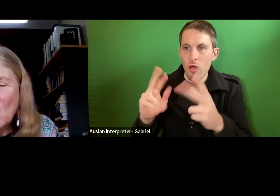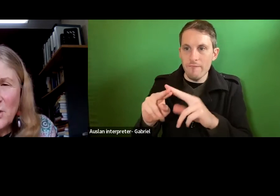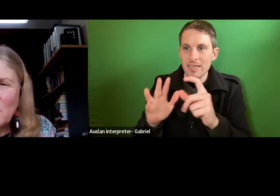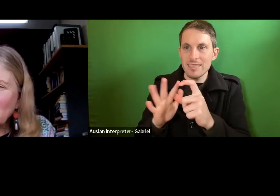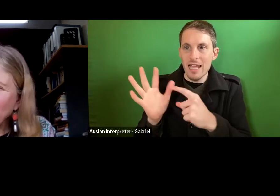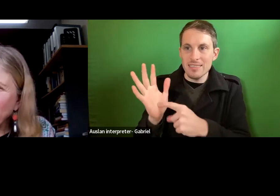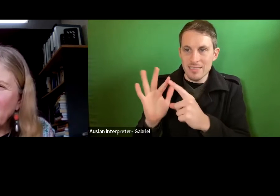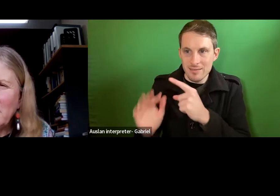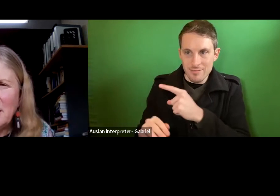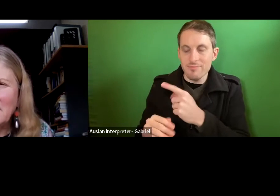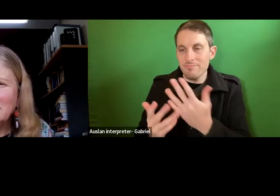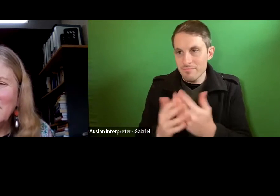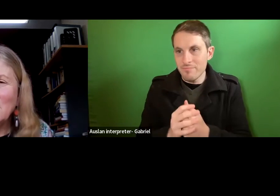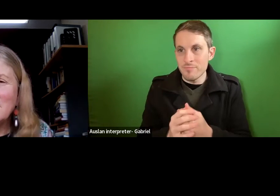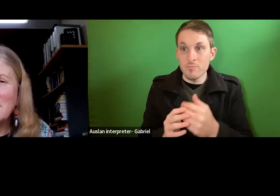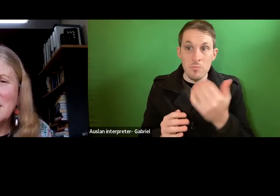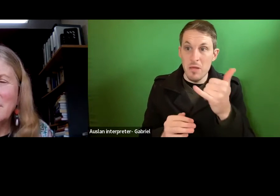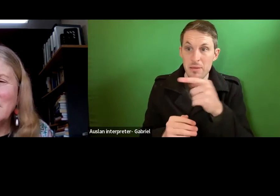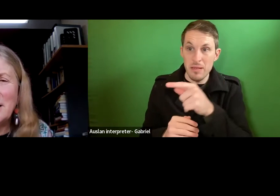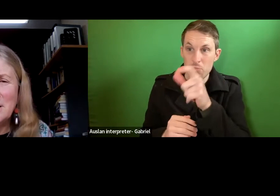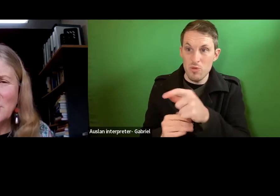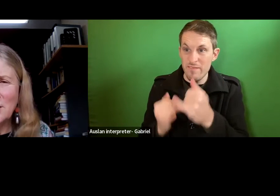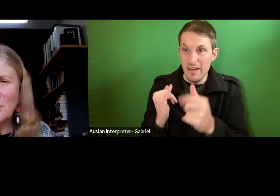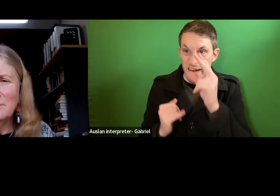or they were just very young, six, seven, or eight or so on.